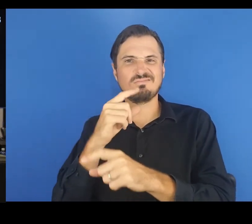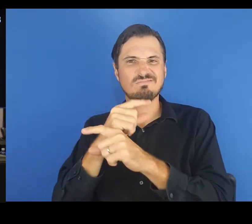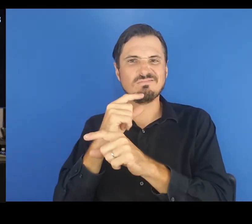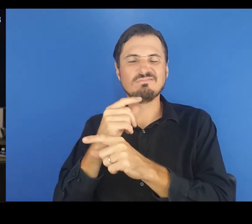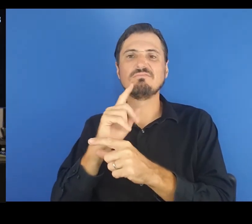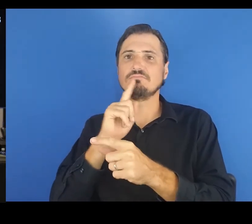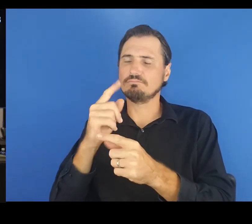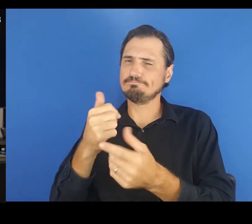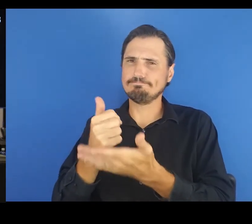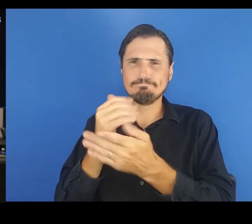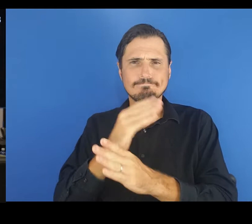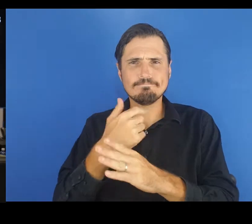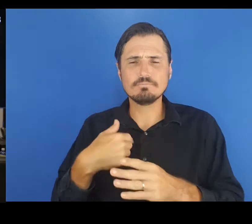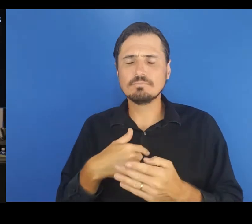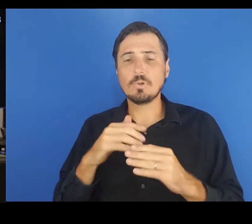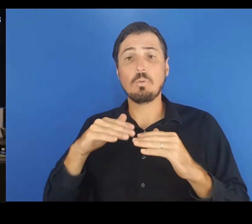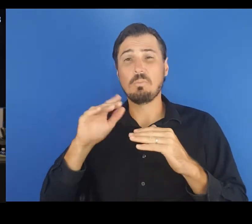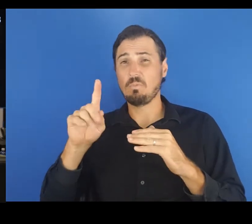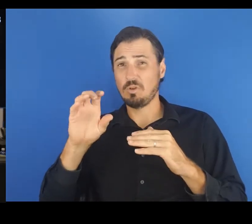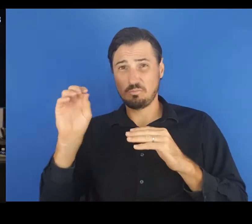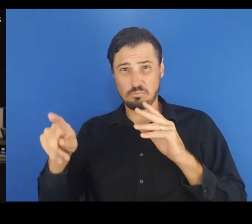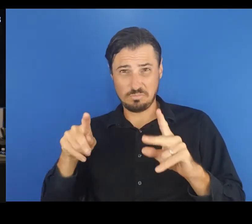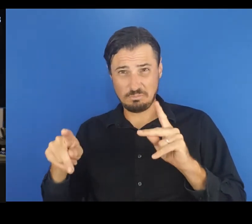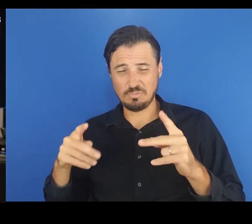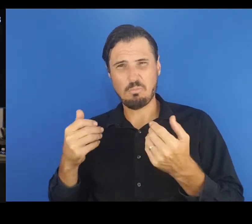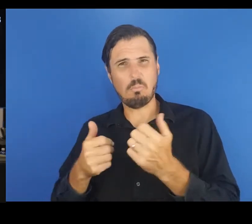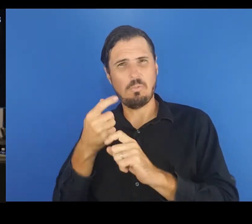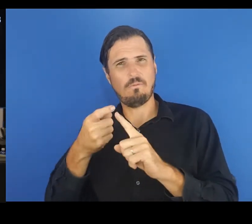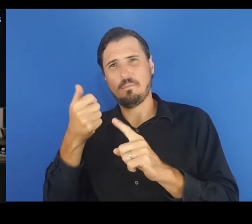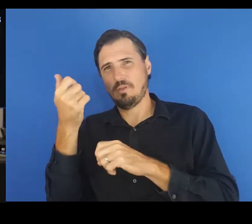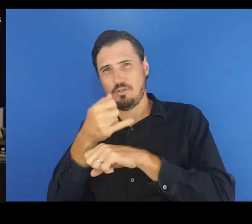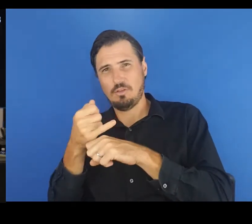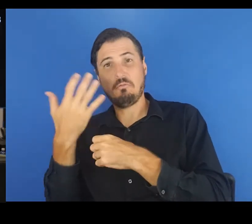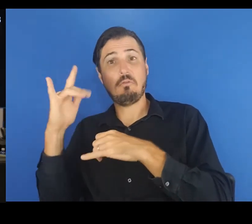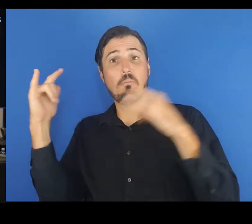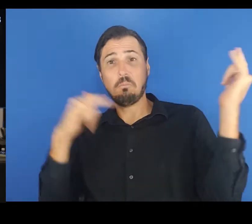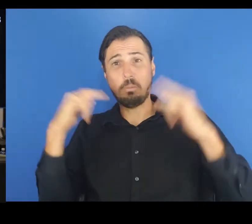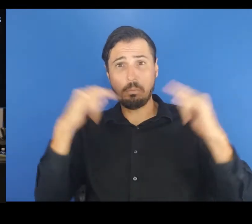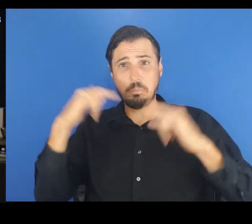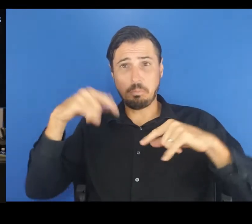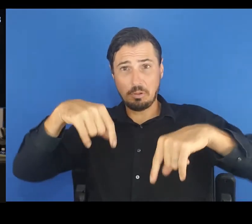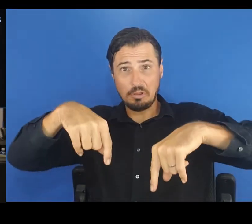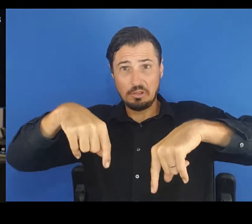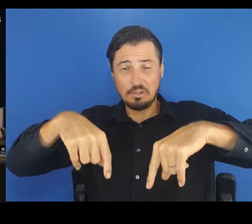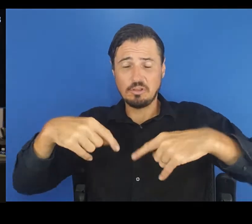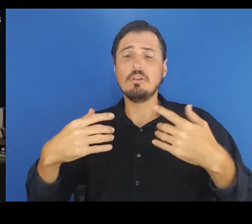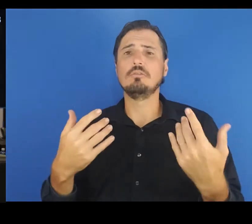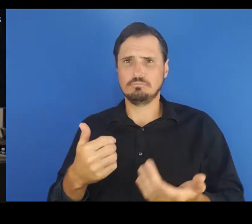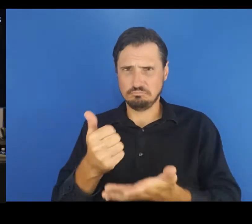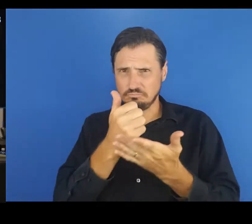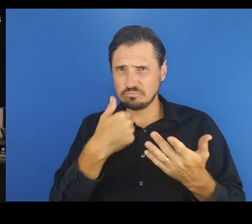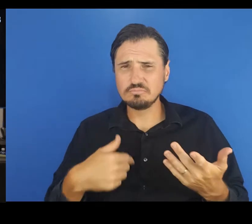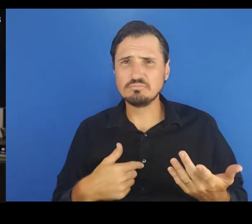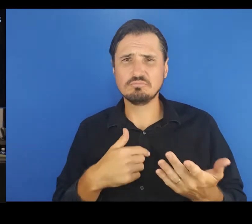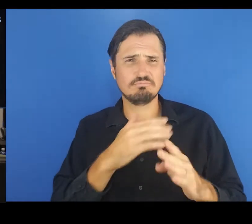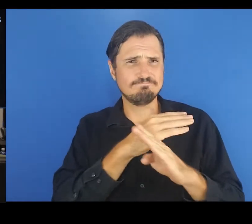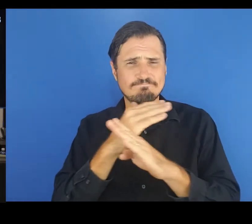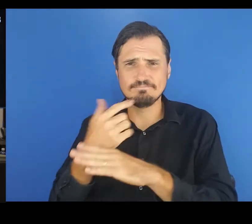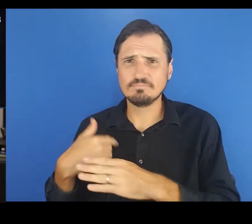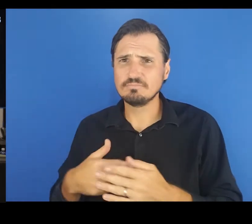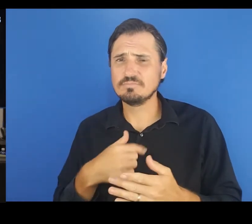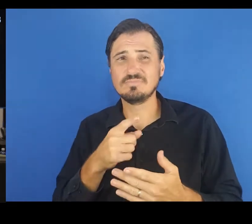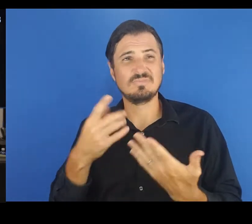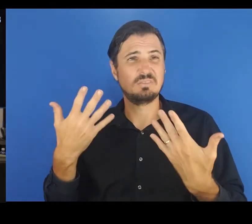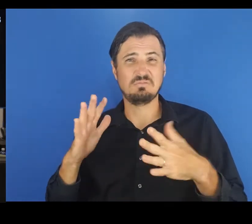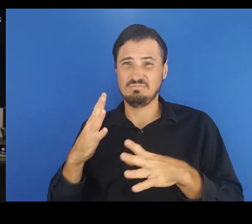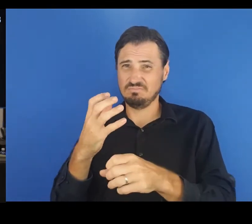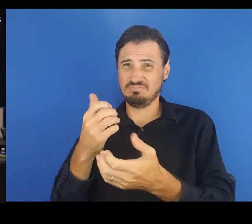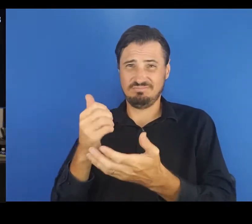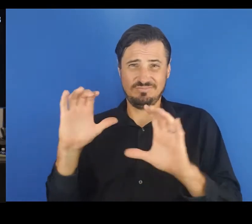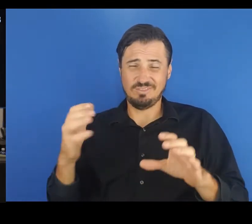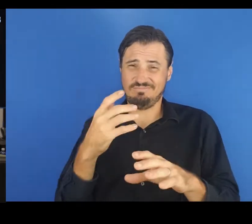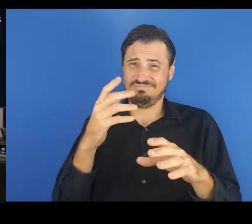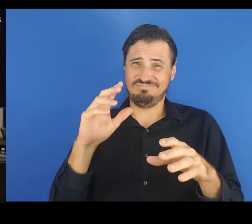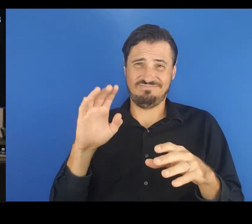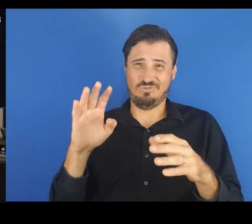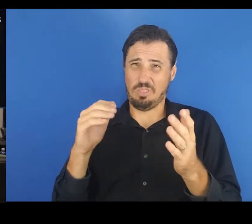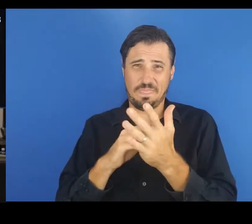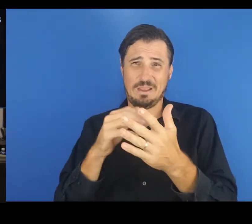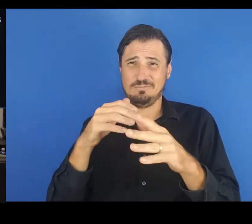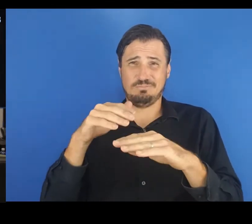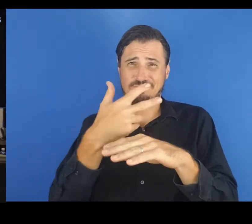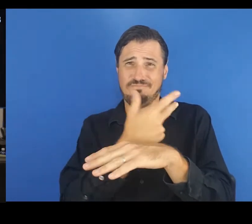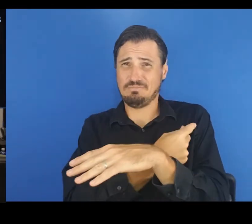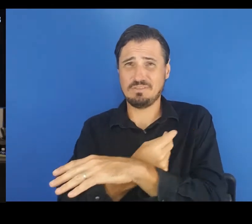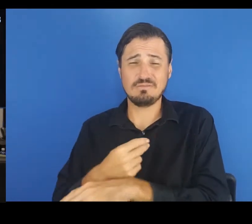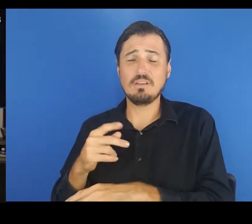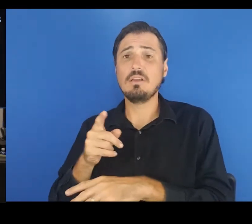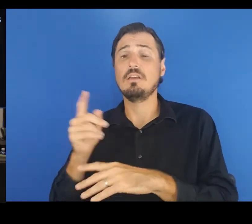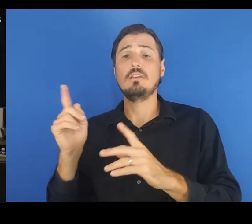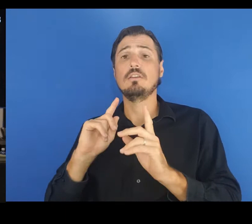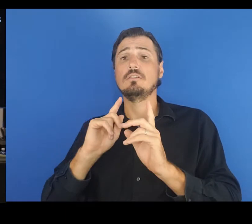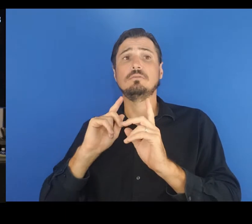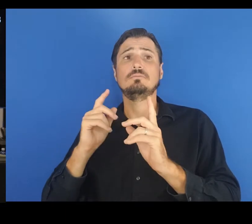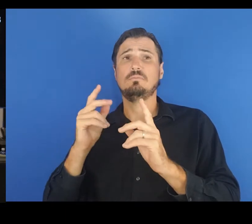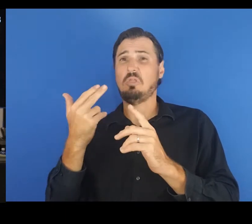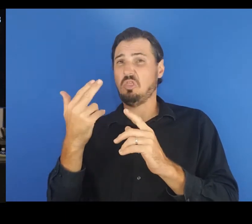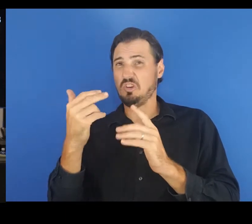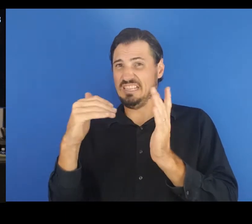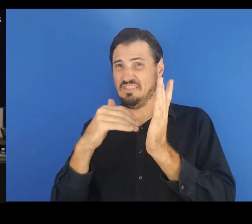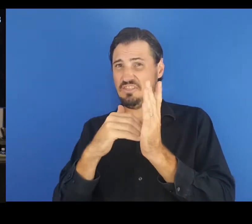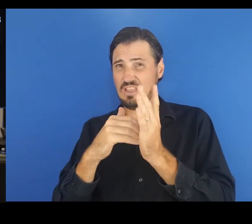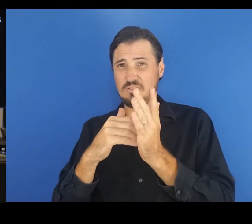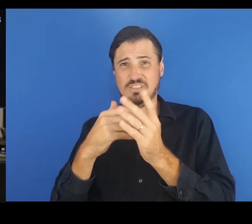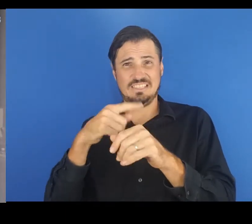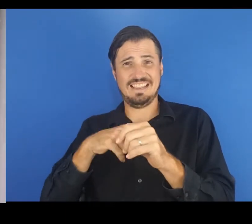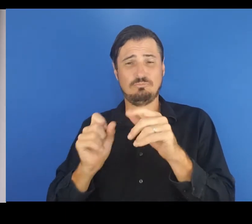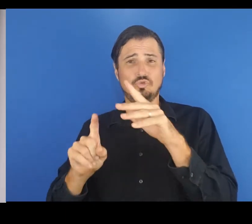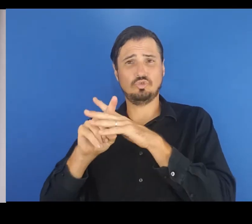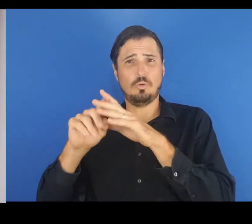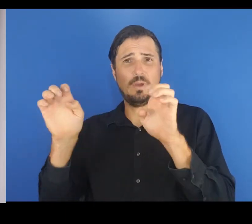More than 100 Guard personnel, most of them from other islands, have helped perform more than 4,400 vaccinations, respond to nearly 13,000 calls to the Emergency Operations Center, and